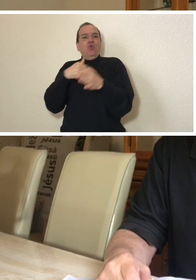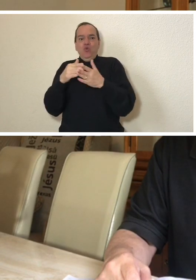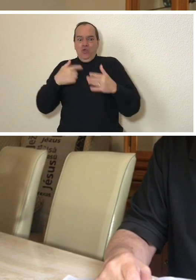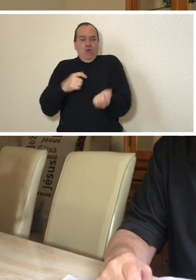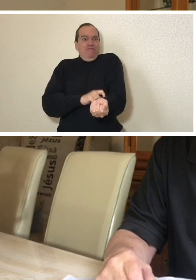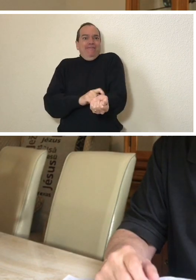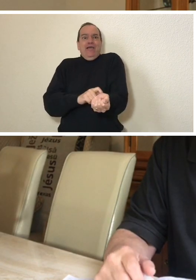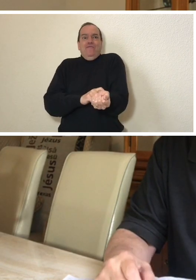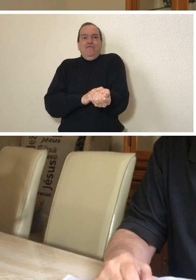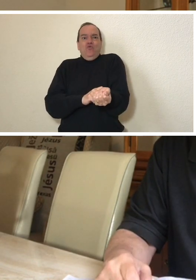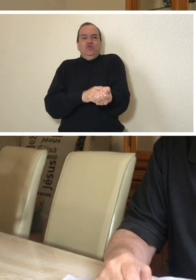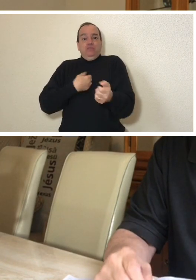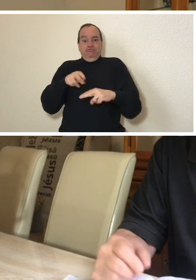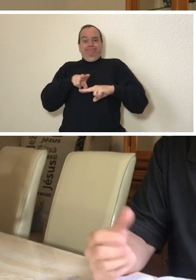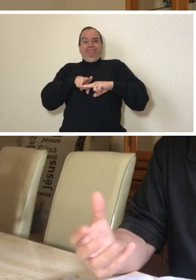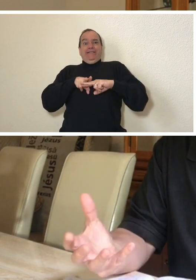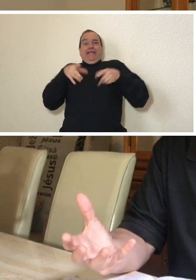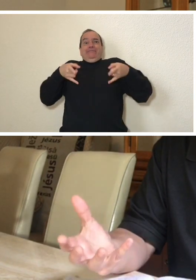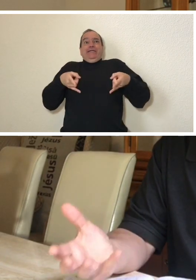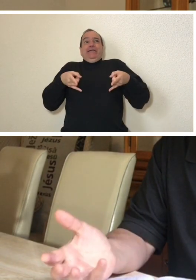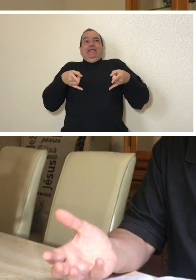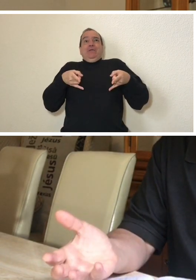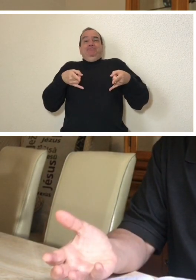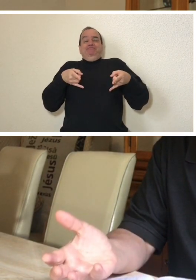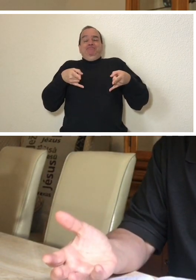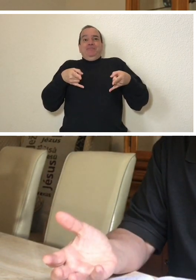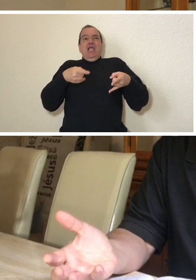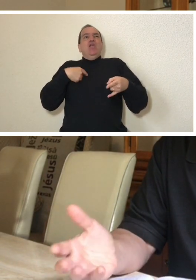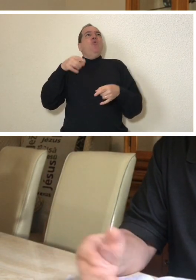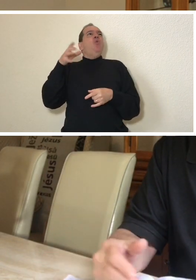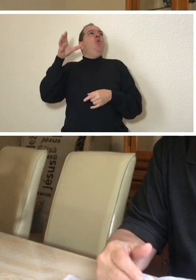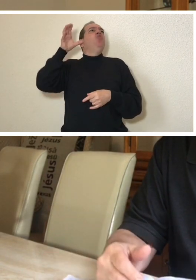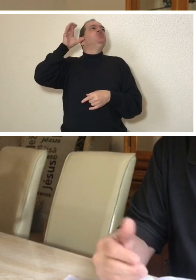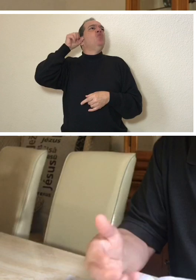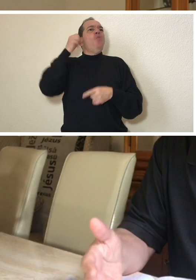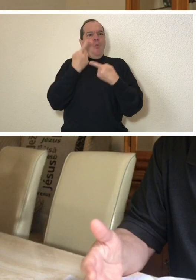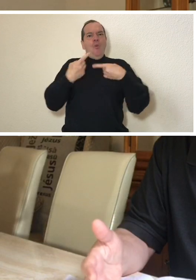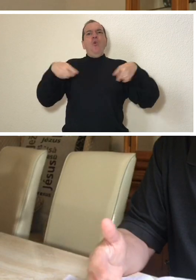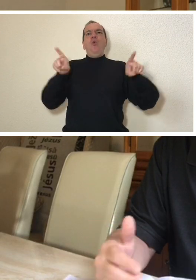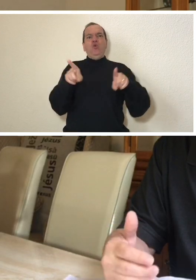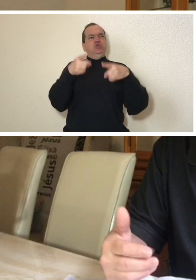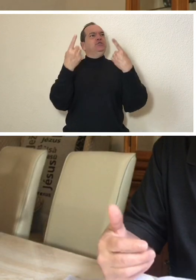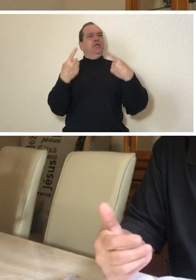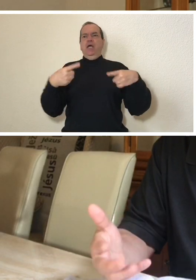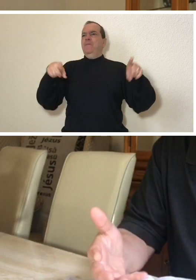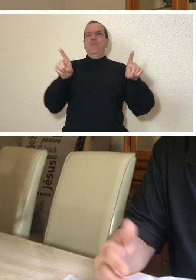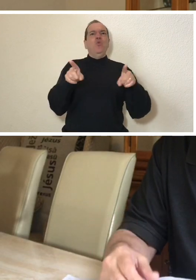Suddenly I heard a song and this song was a praise,